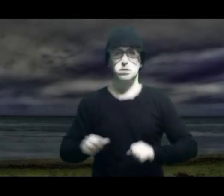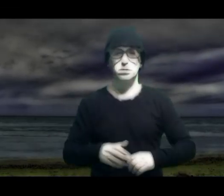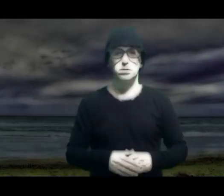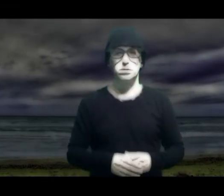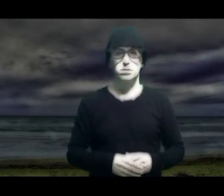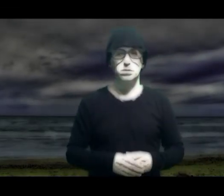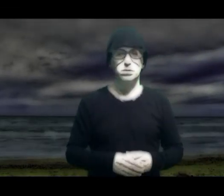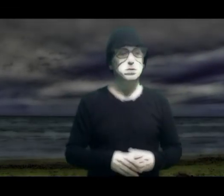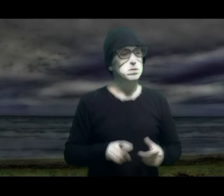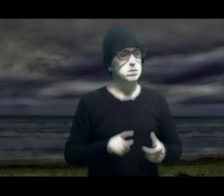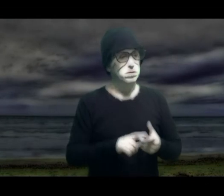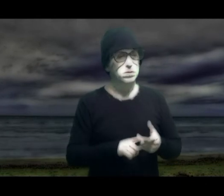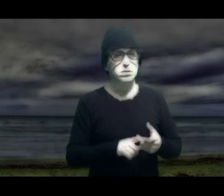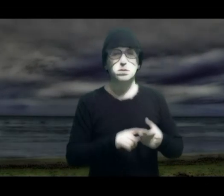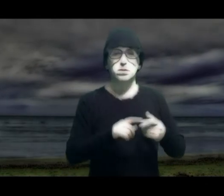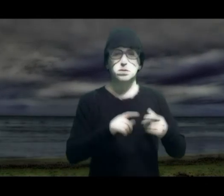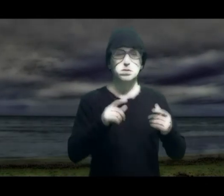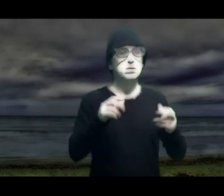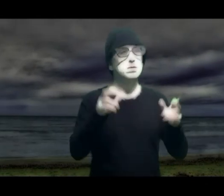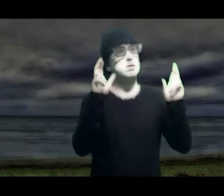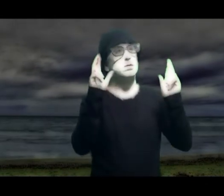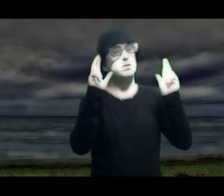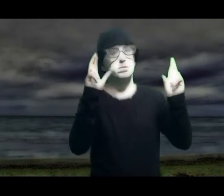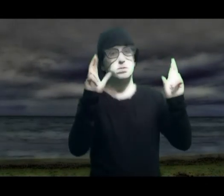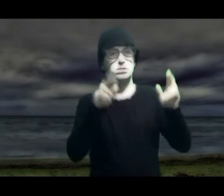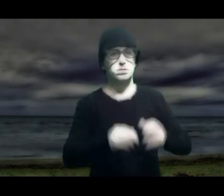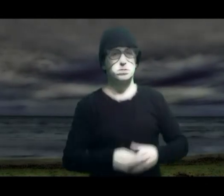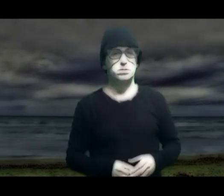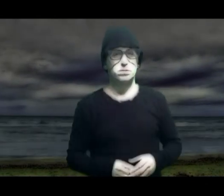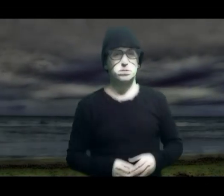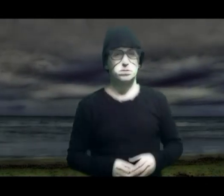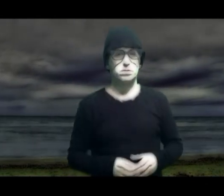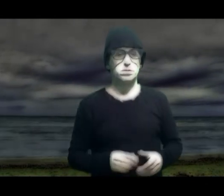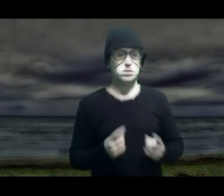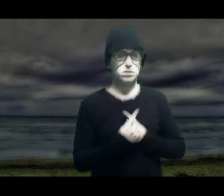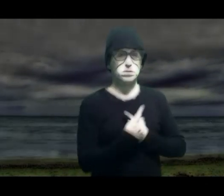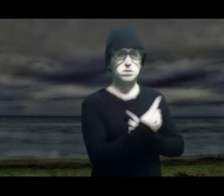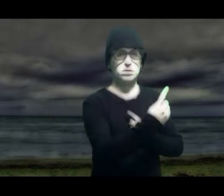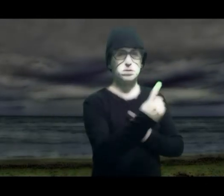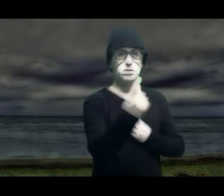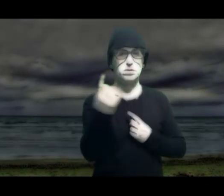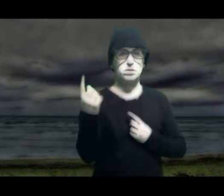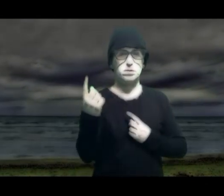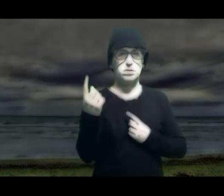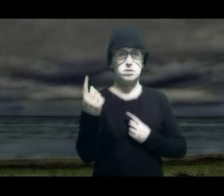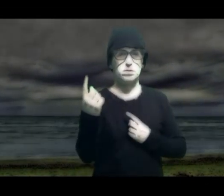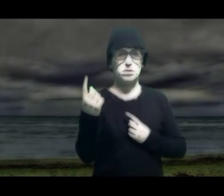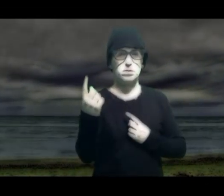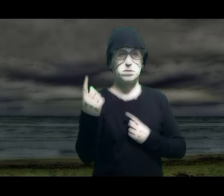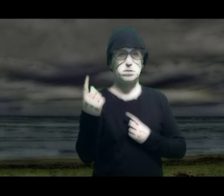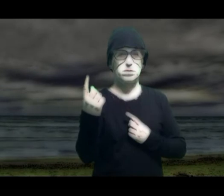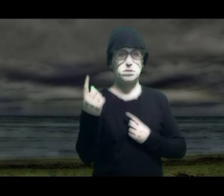I and I one love.